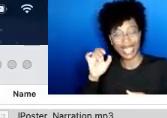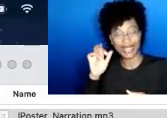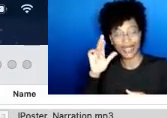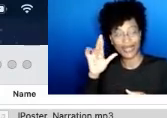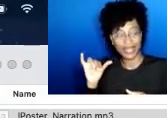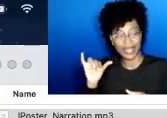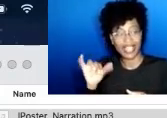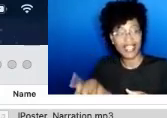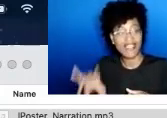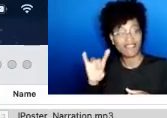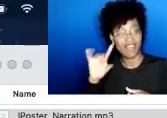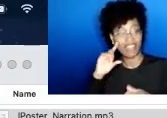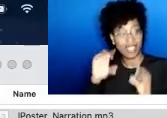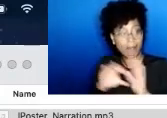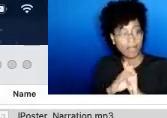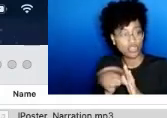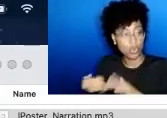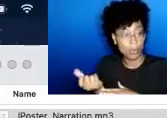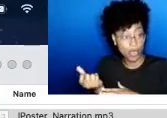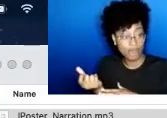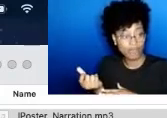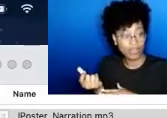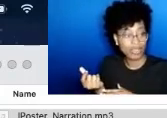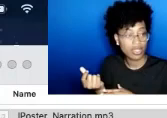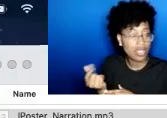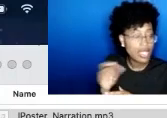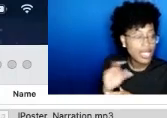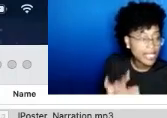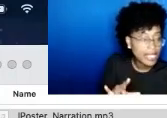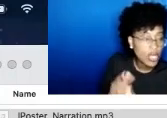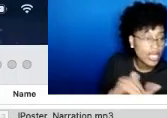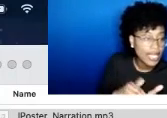that you removed, 07:18:15 click on that and say okay, and the